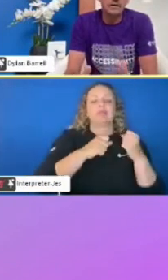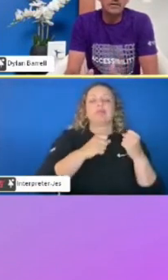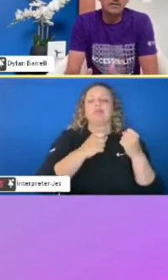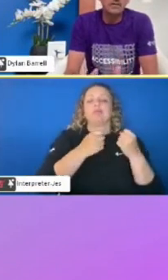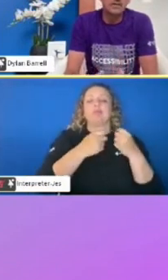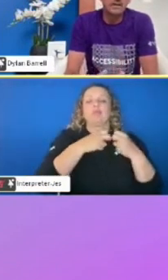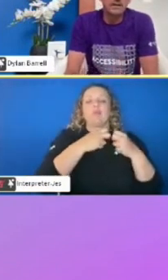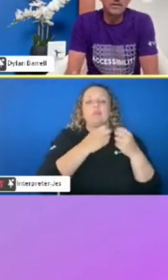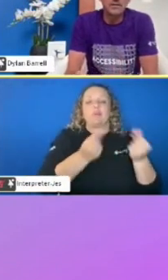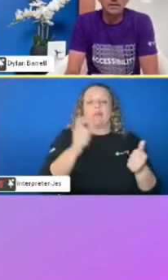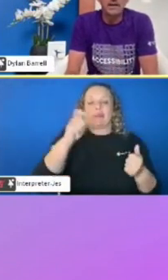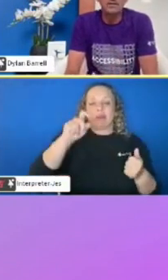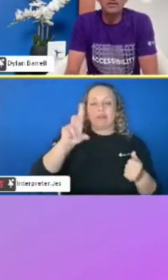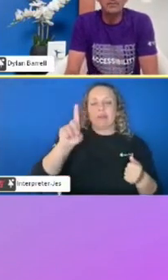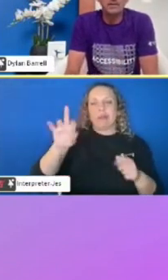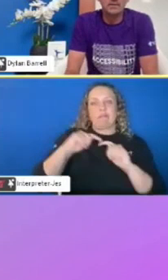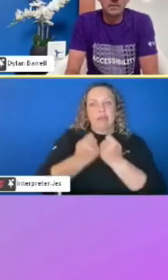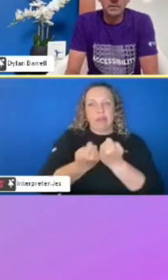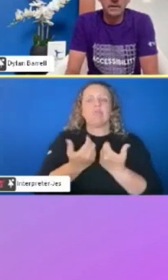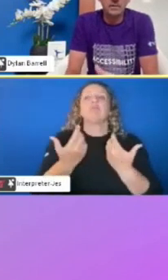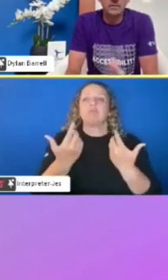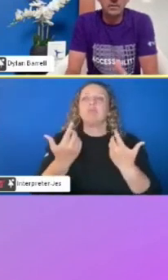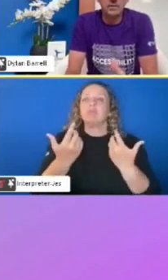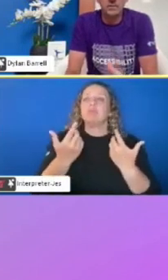First of all, it knows about your repository structure,